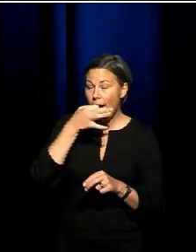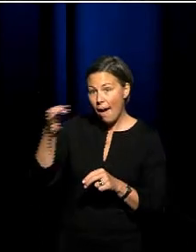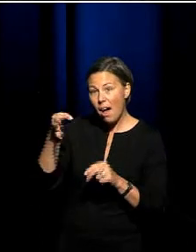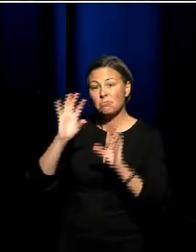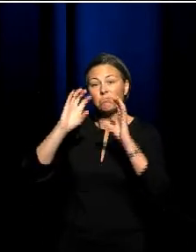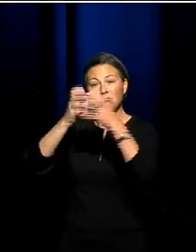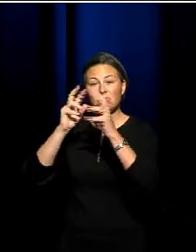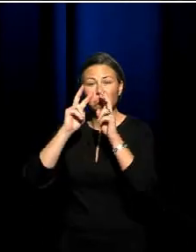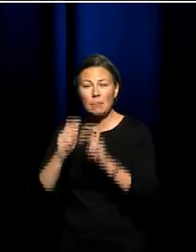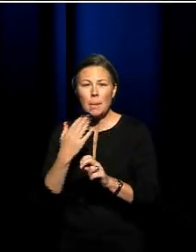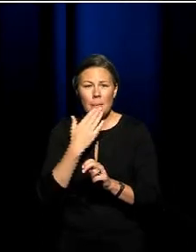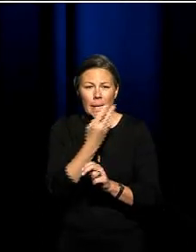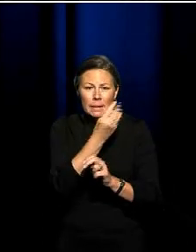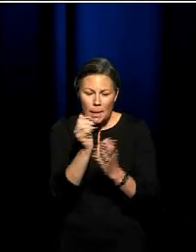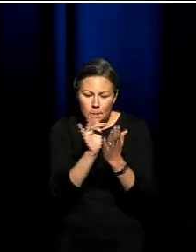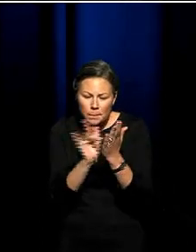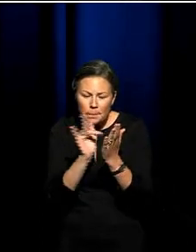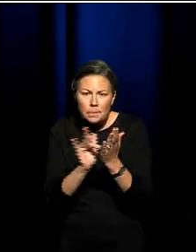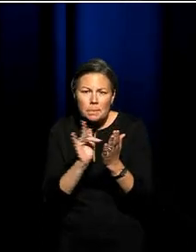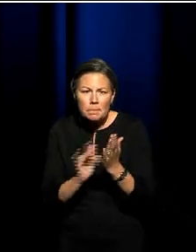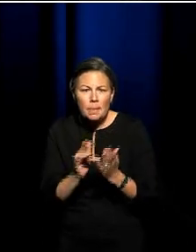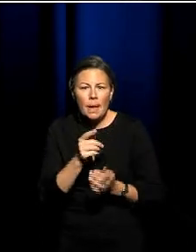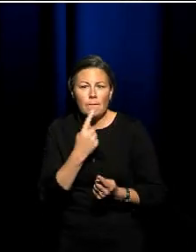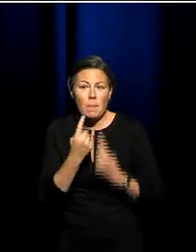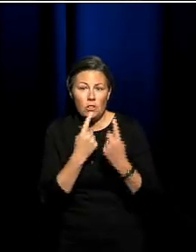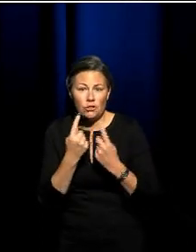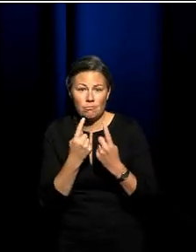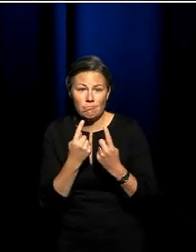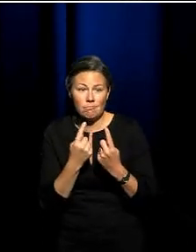who are disclosing it. For example the hearing may be closed